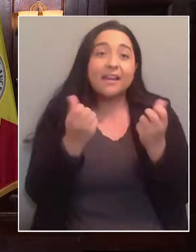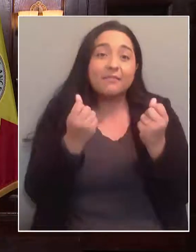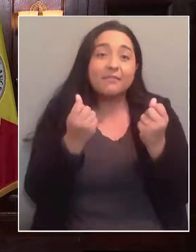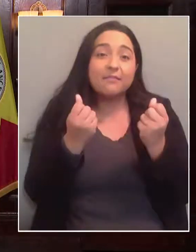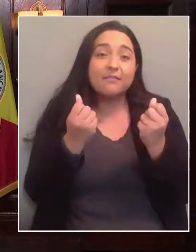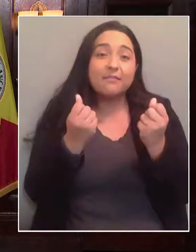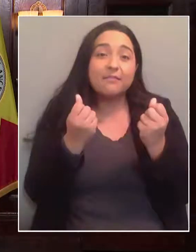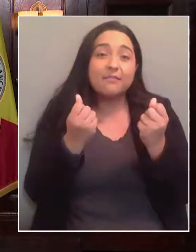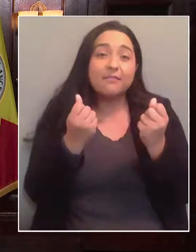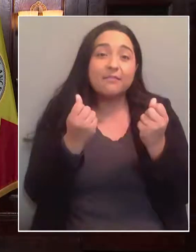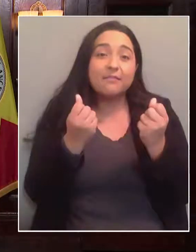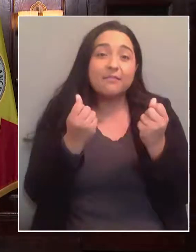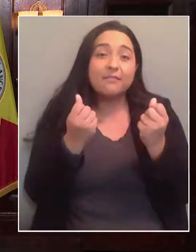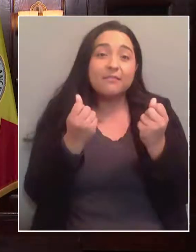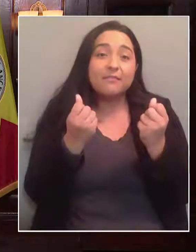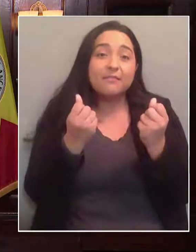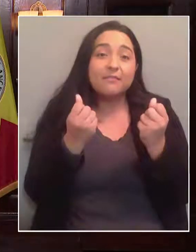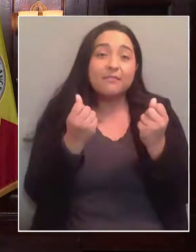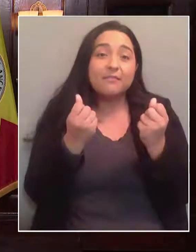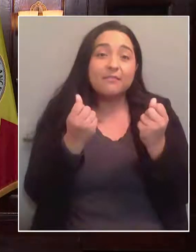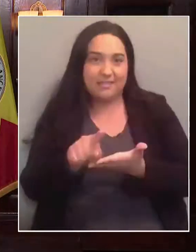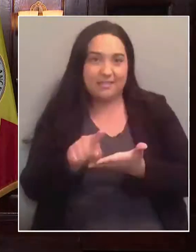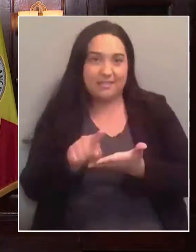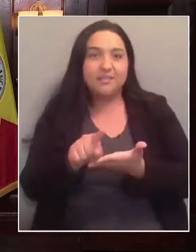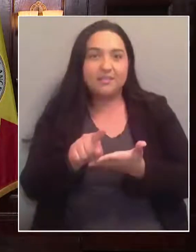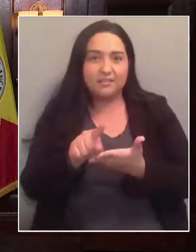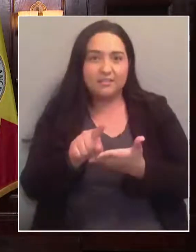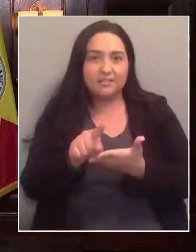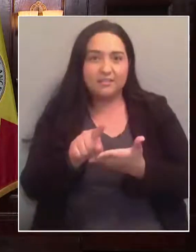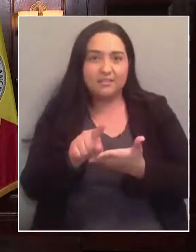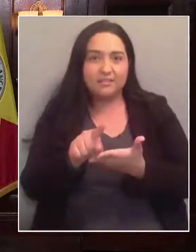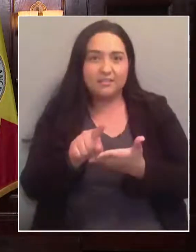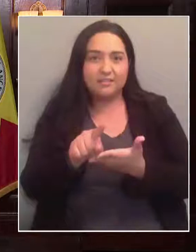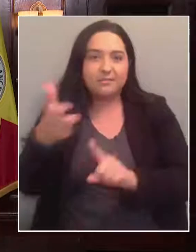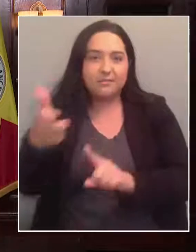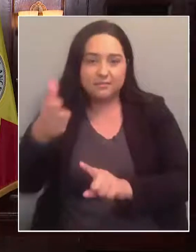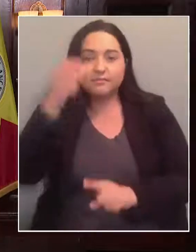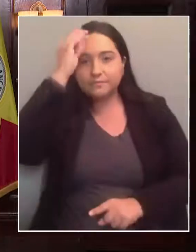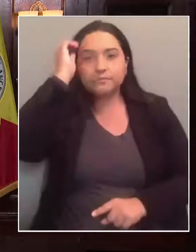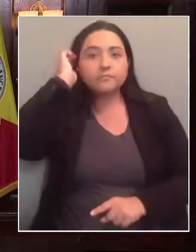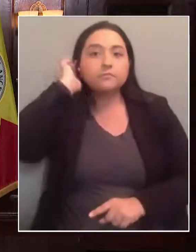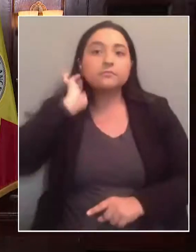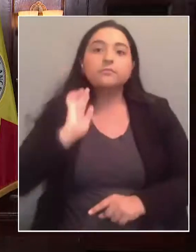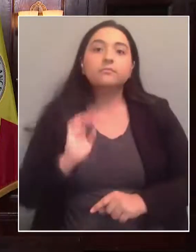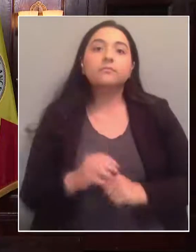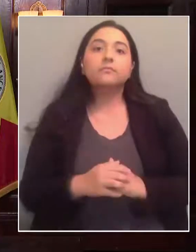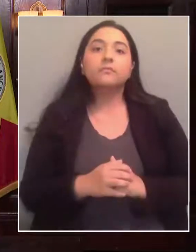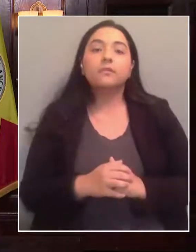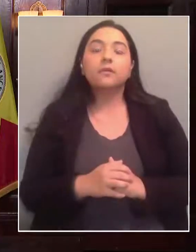MASSIVE SITES. SOL I DON'T BELIEVE NA IT WAS BY THE WAY, WHEN YOU DON'T HAVE